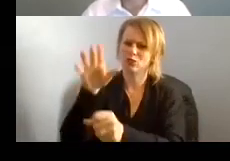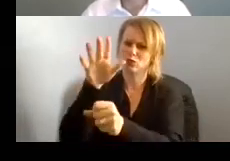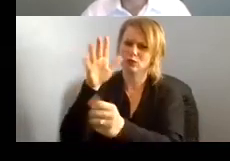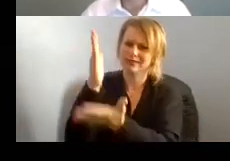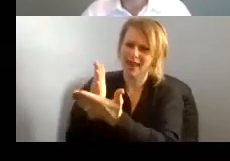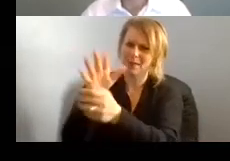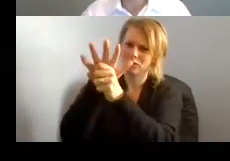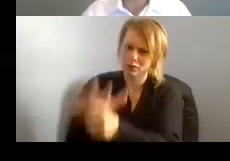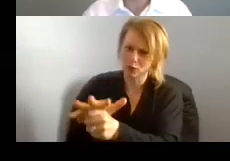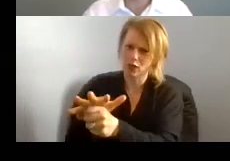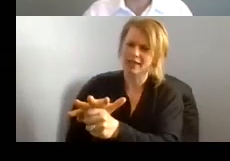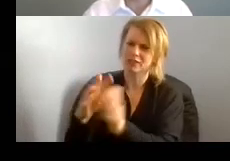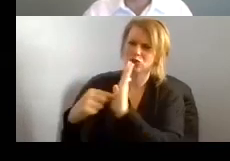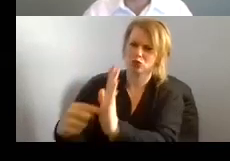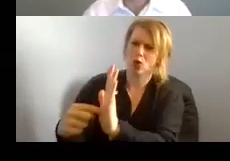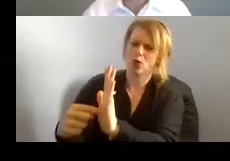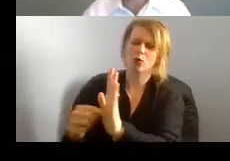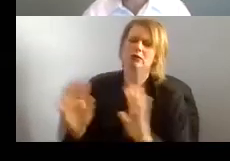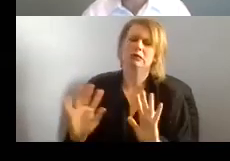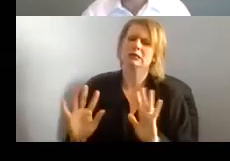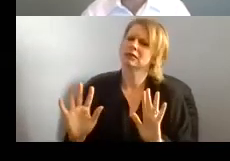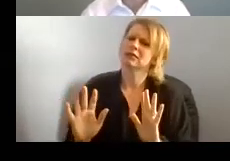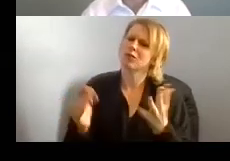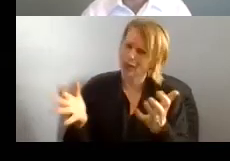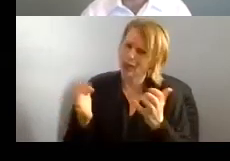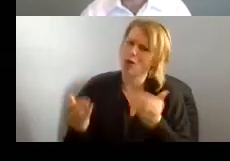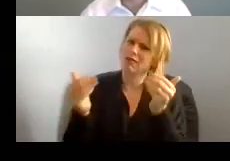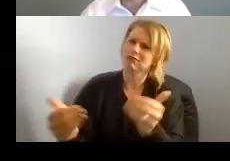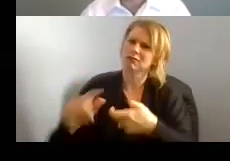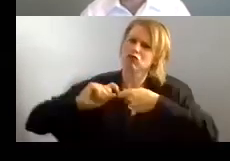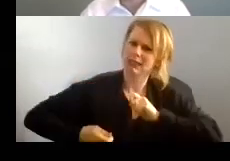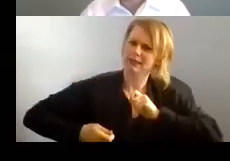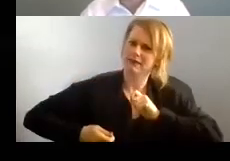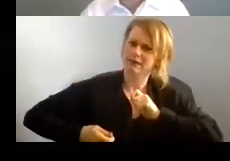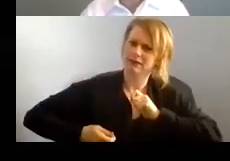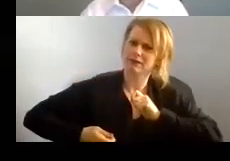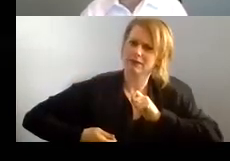to watch, allowing expressions of feelings is what’s helpful for the young person – for the person who’s grieving.